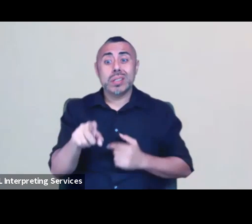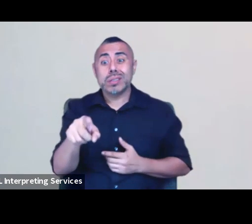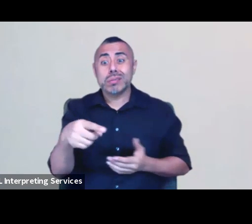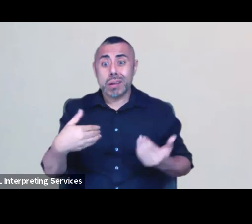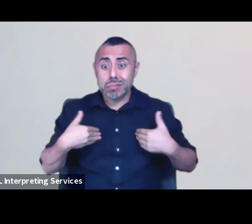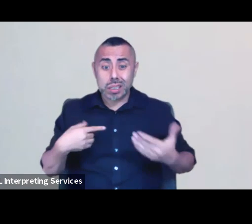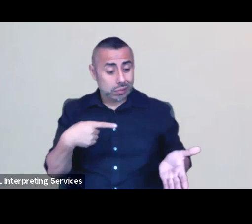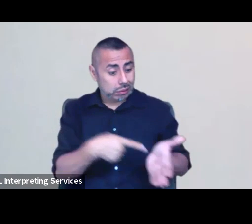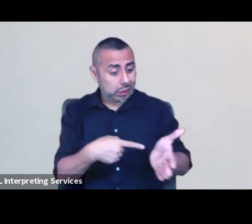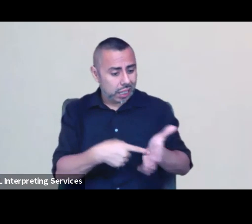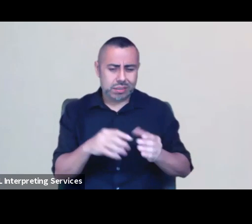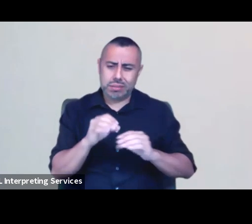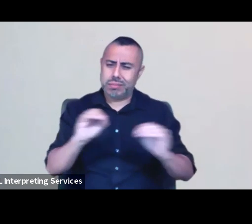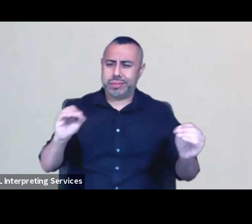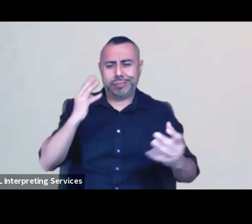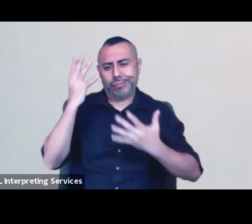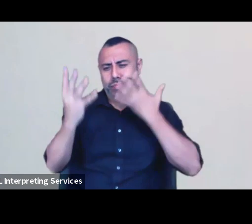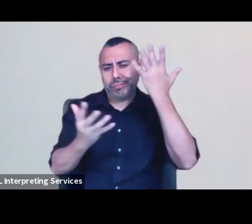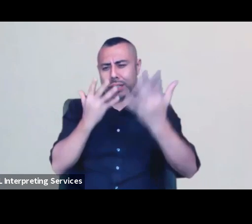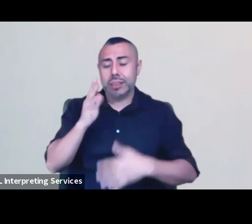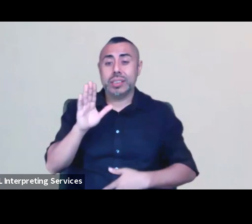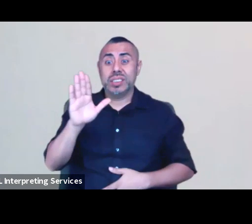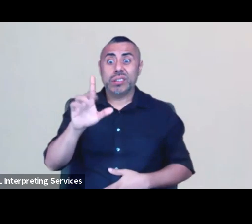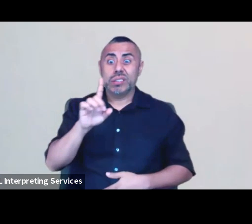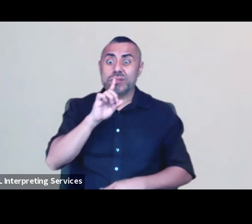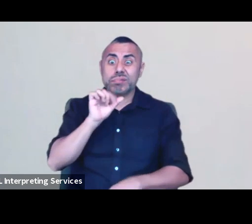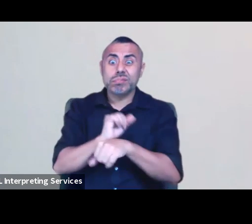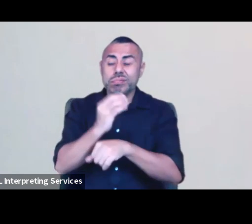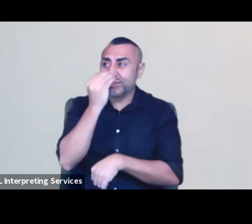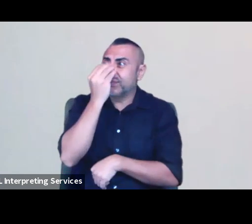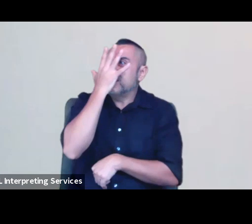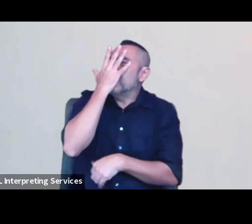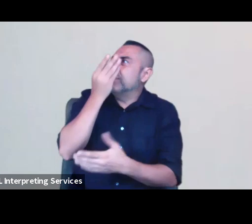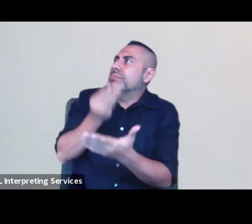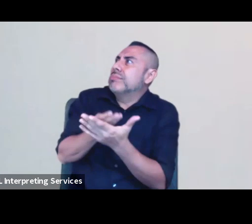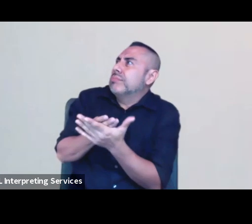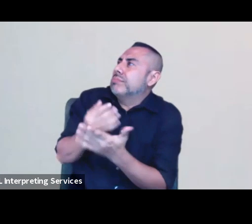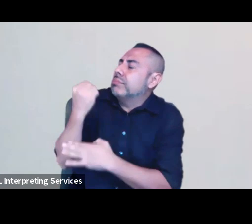your financial reality is not shameful, it is not of your making.